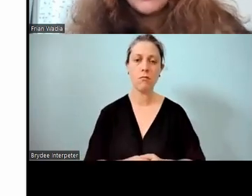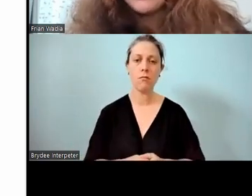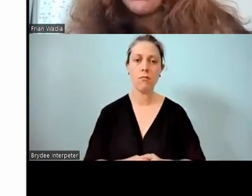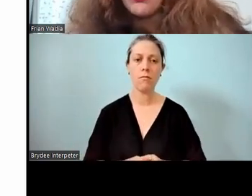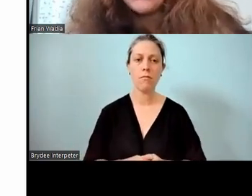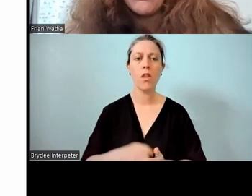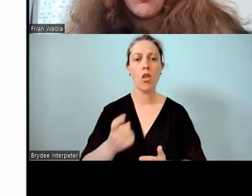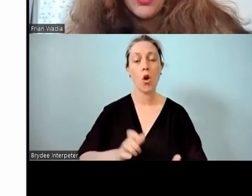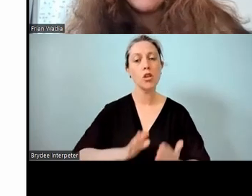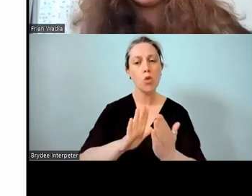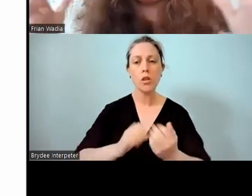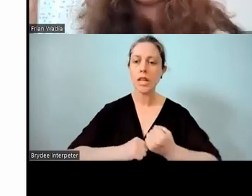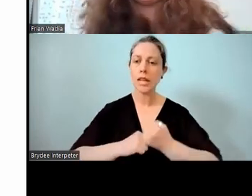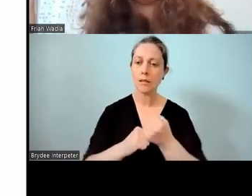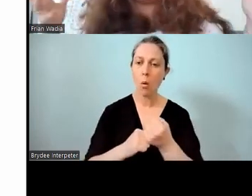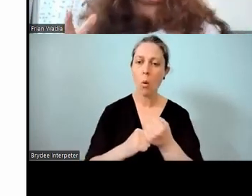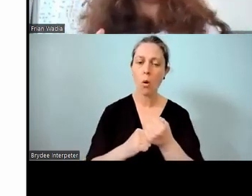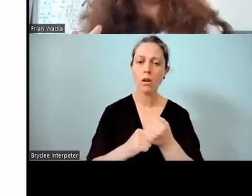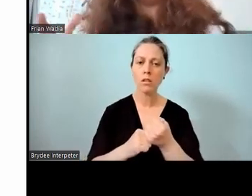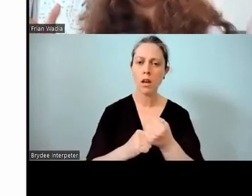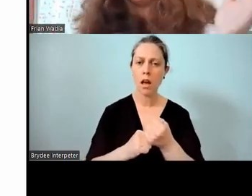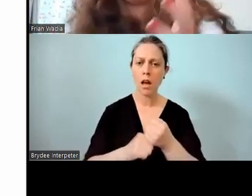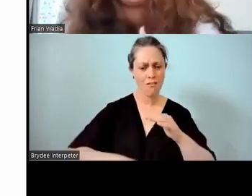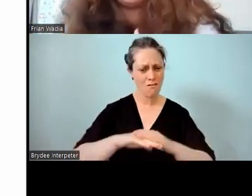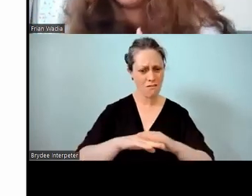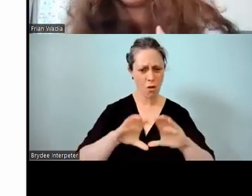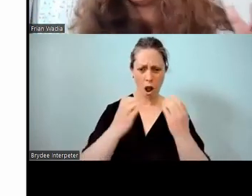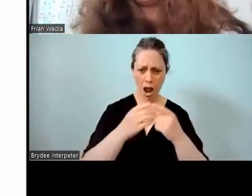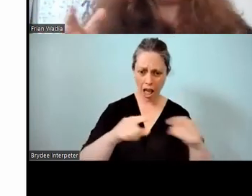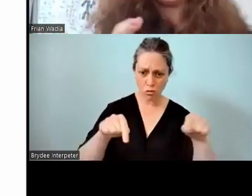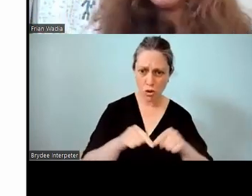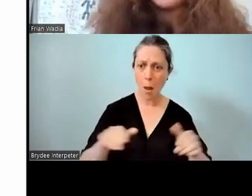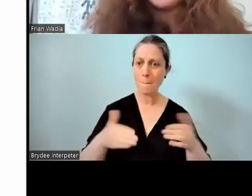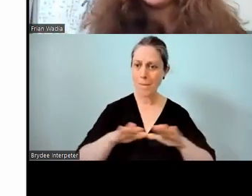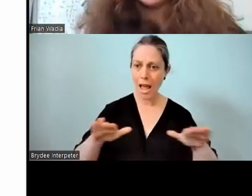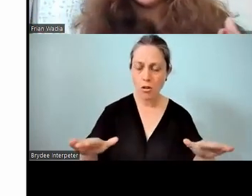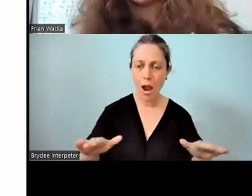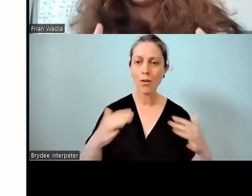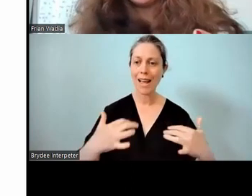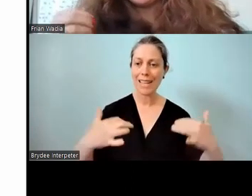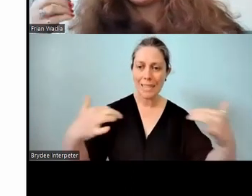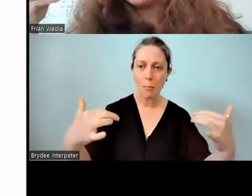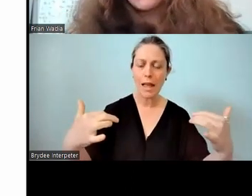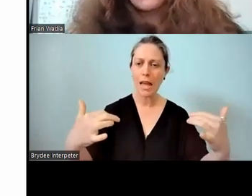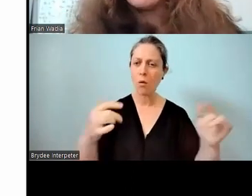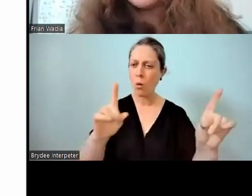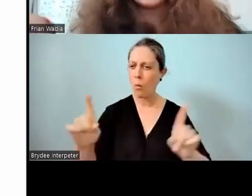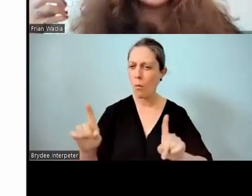and supports provided across the classroom, the playground, the assemblies, you know, the camp trips,